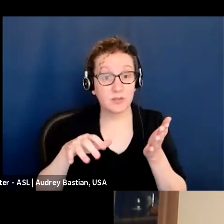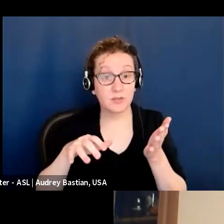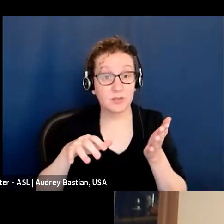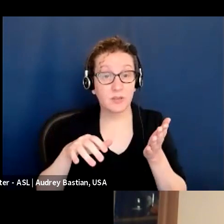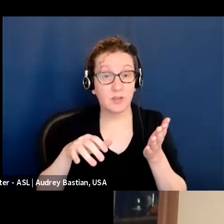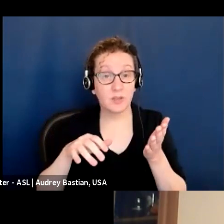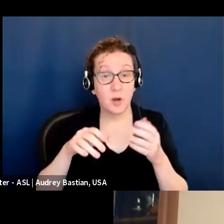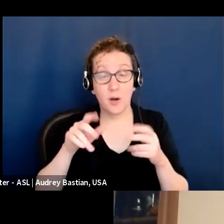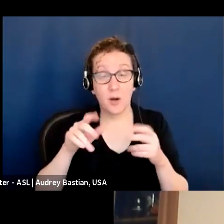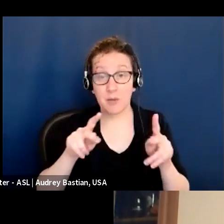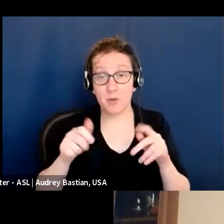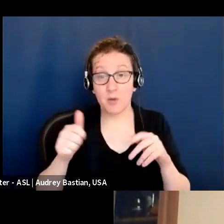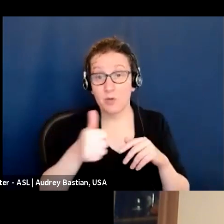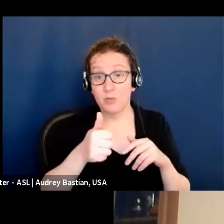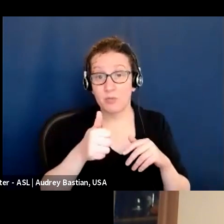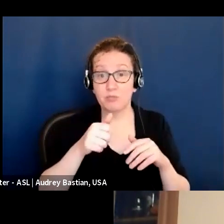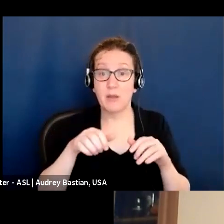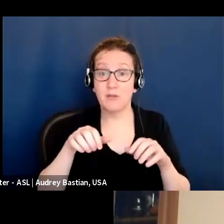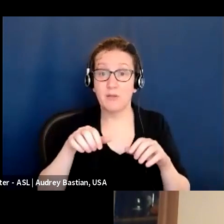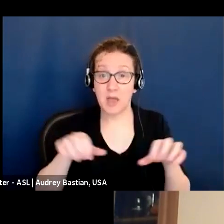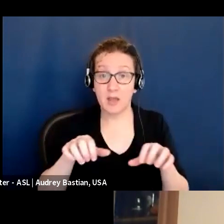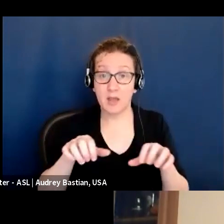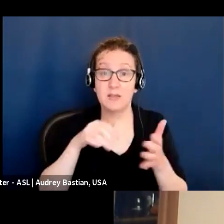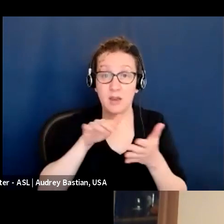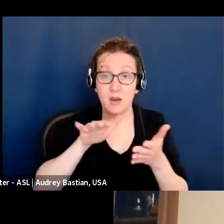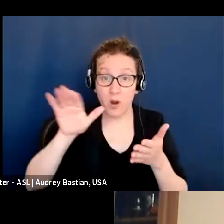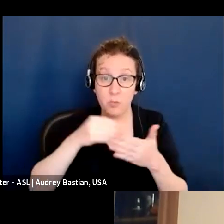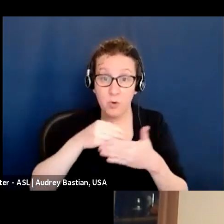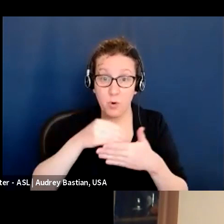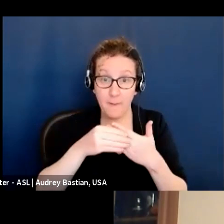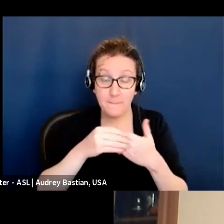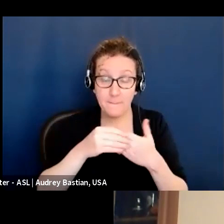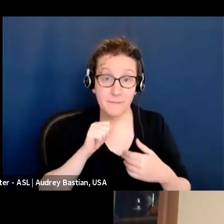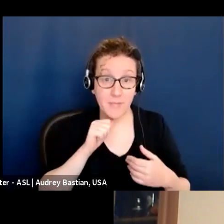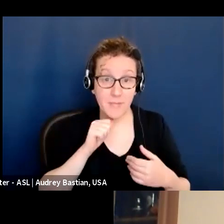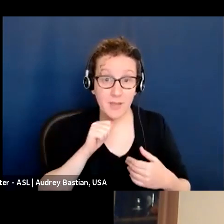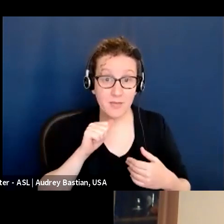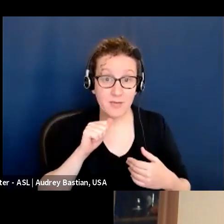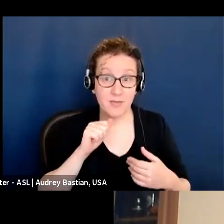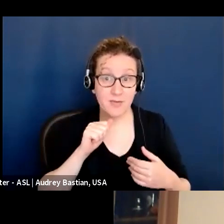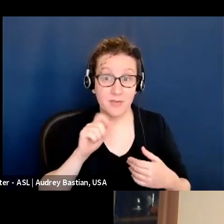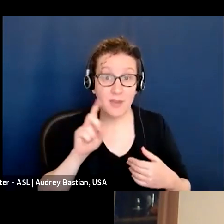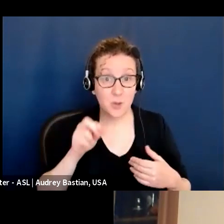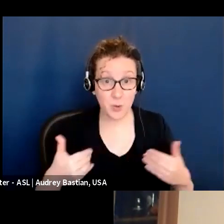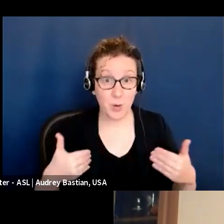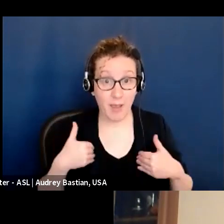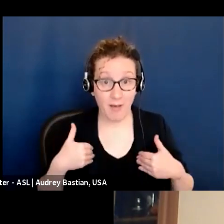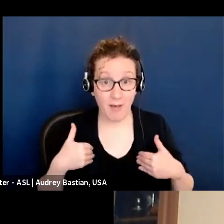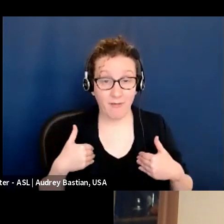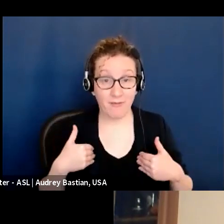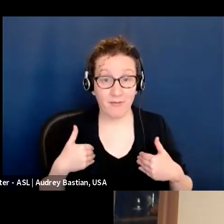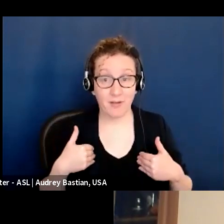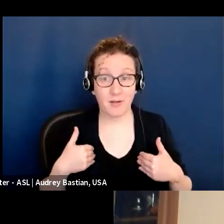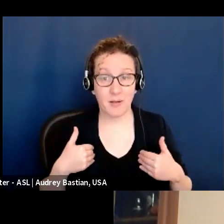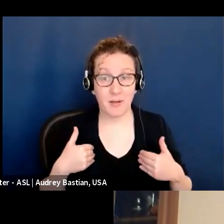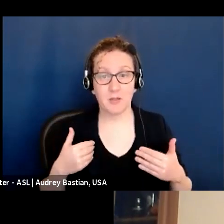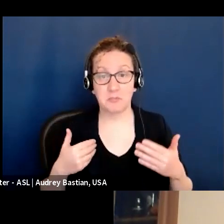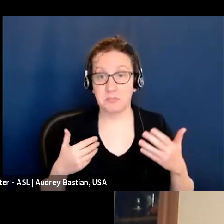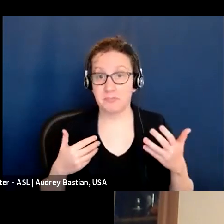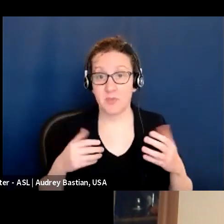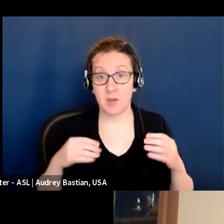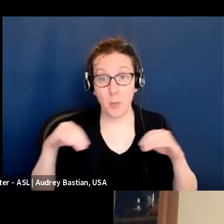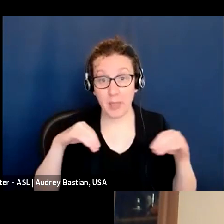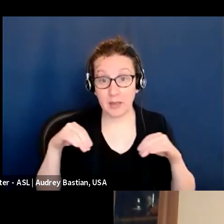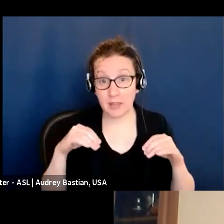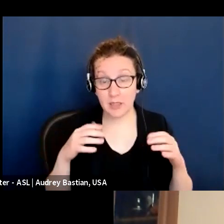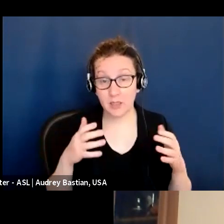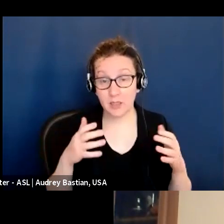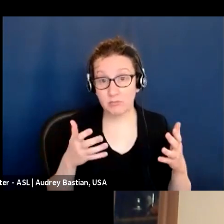that have done the study abroad program that for that do have like that do have mobility devices,